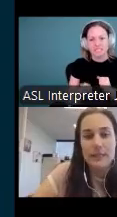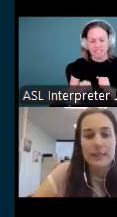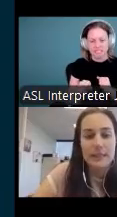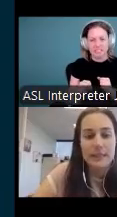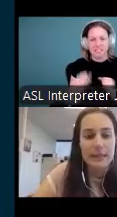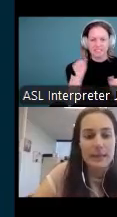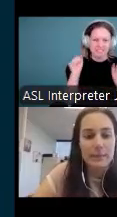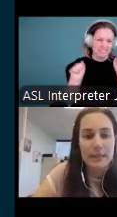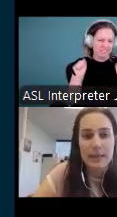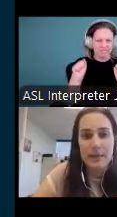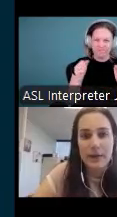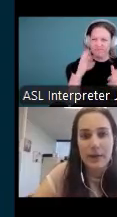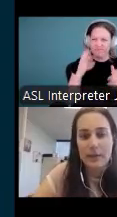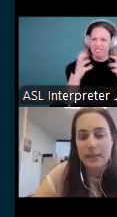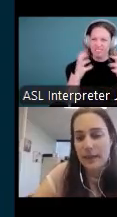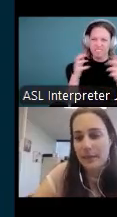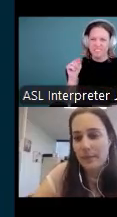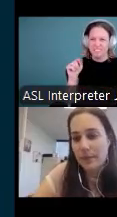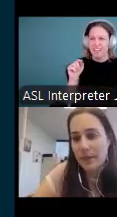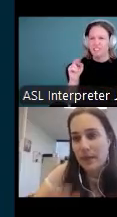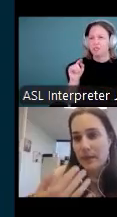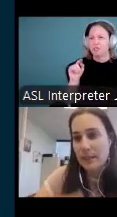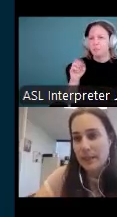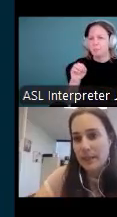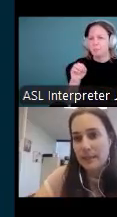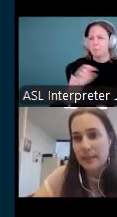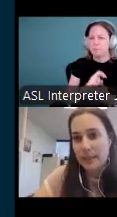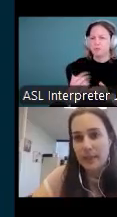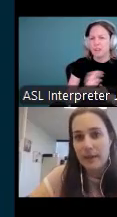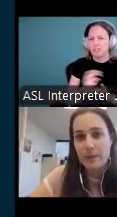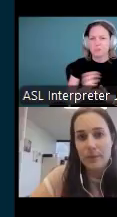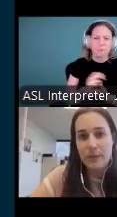just getting upset and having a hard time de-escalating once